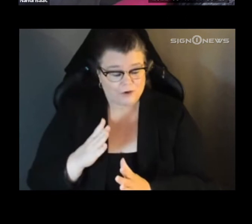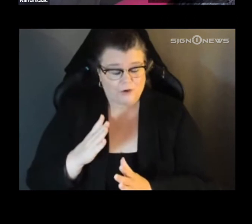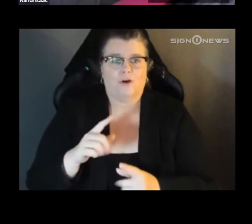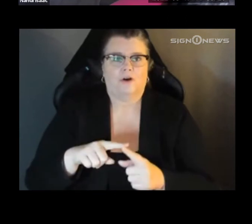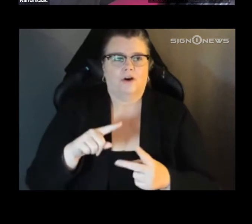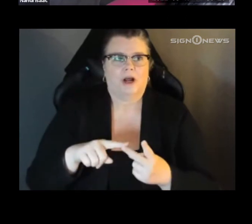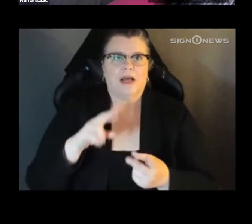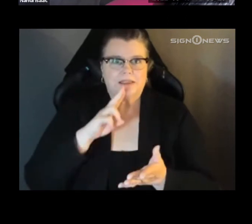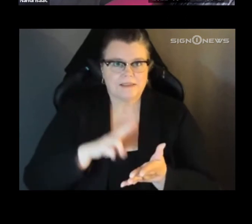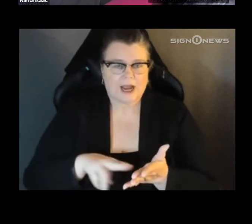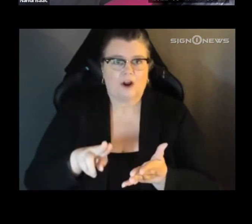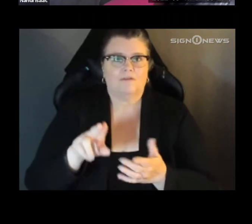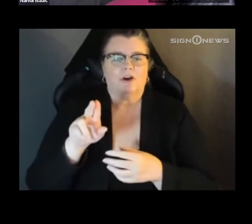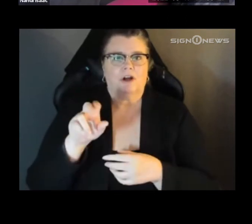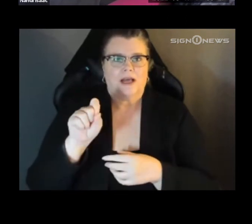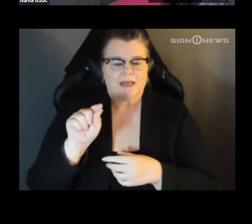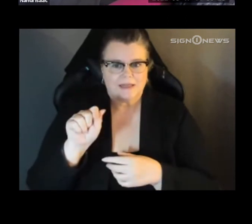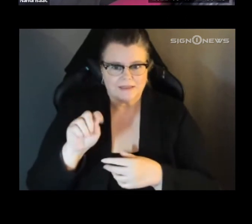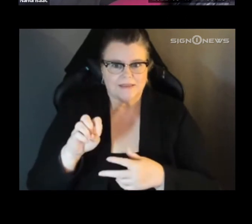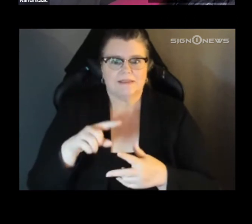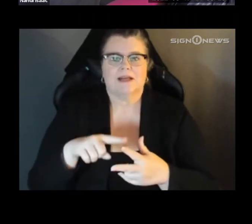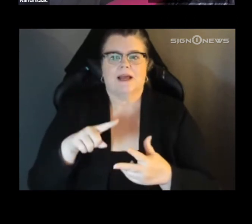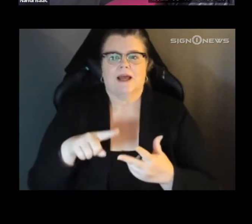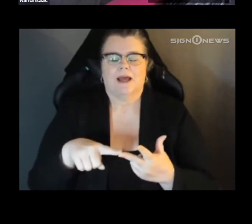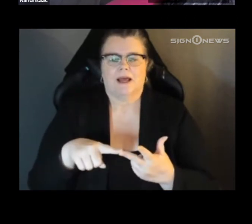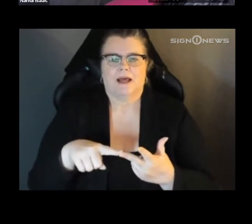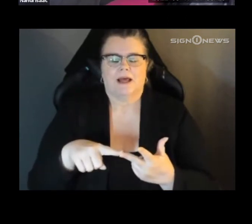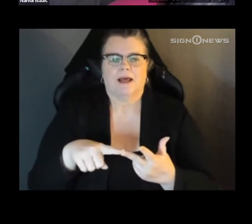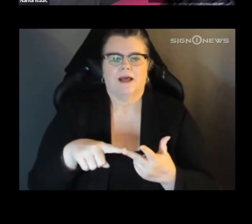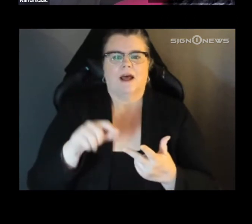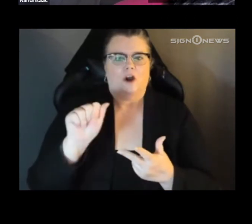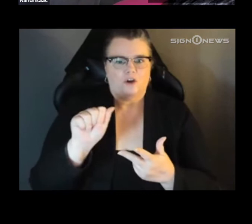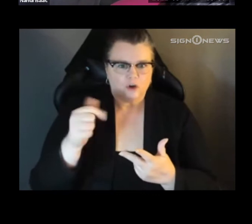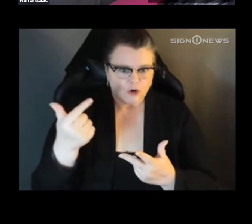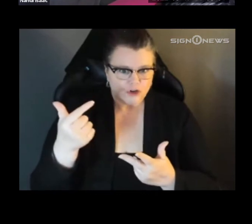commissions